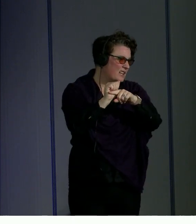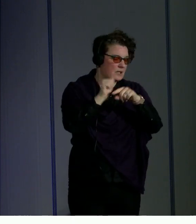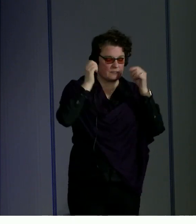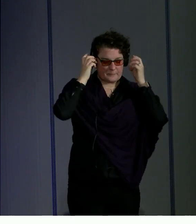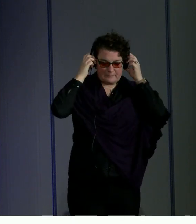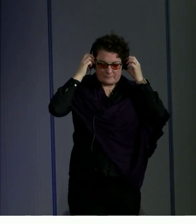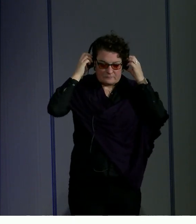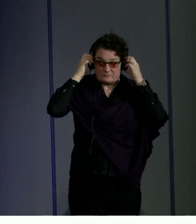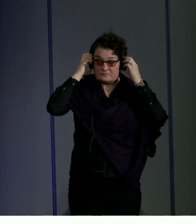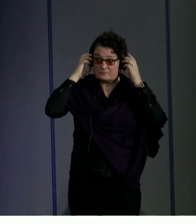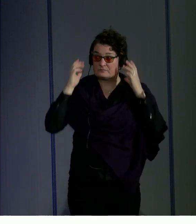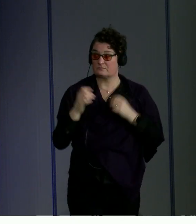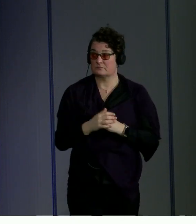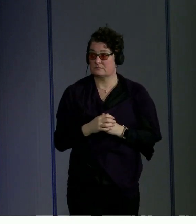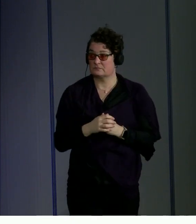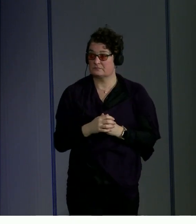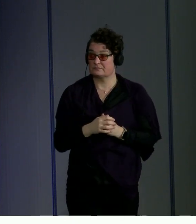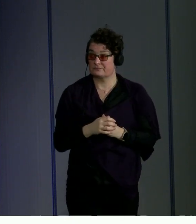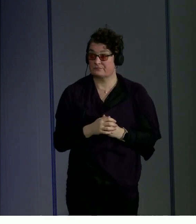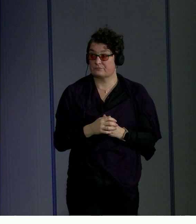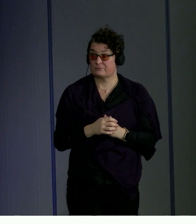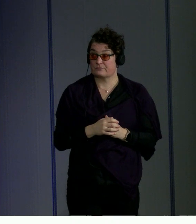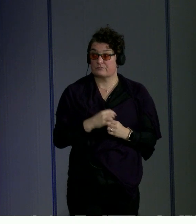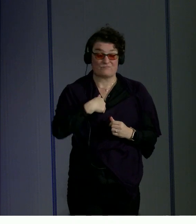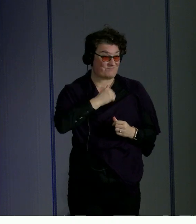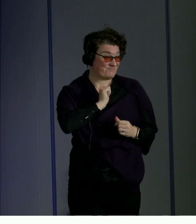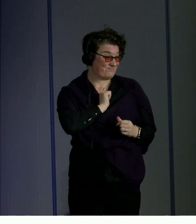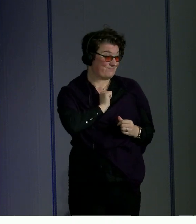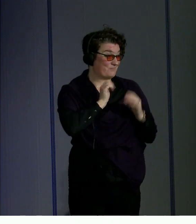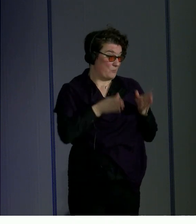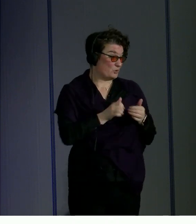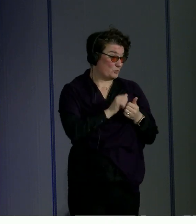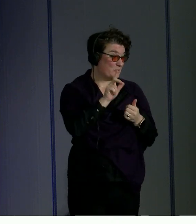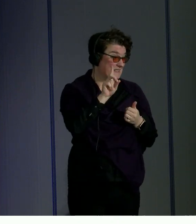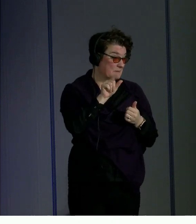As a person with a disability, being legally blind, I asked for accessibility.